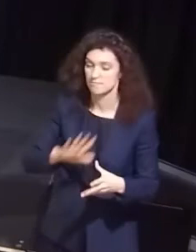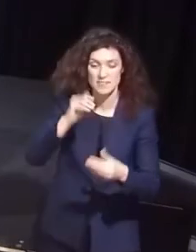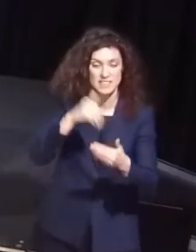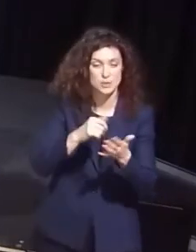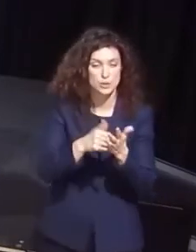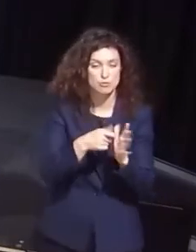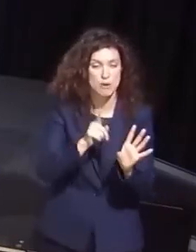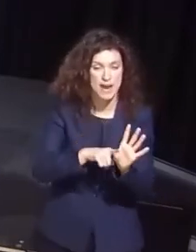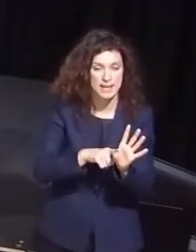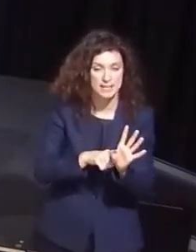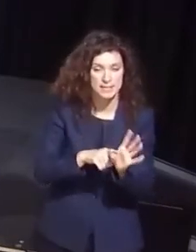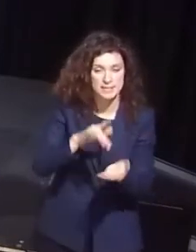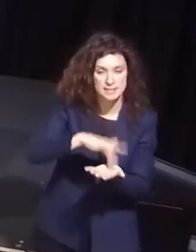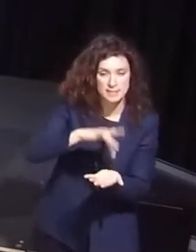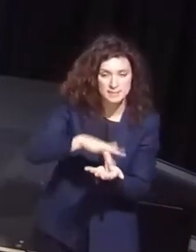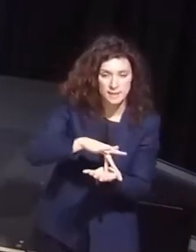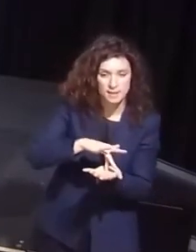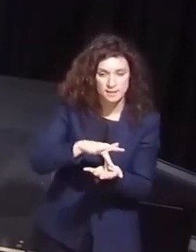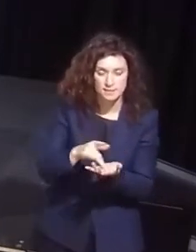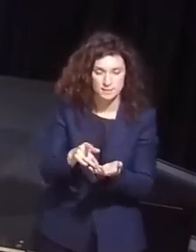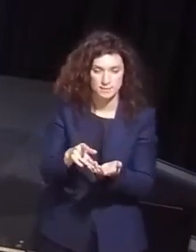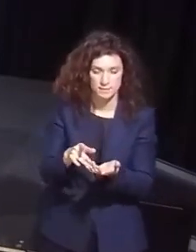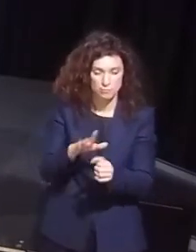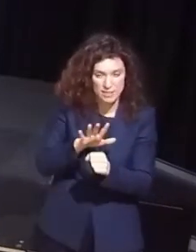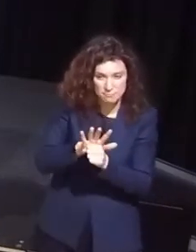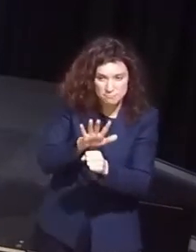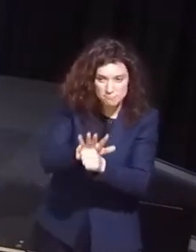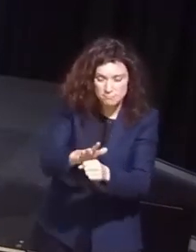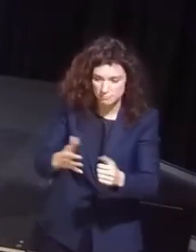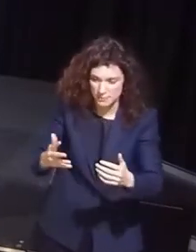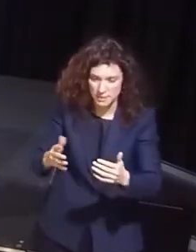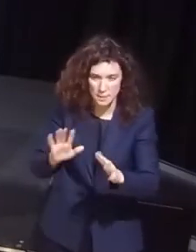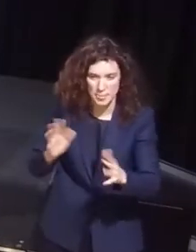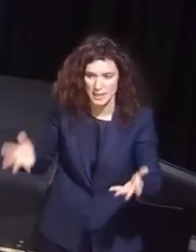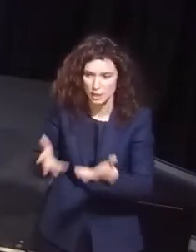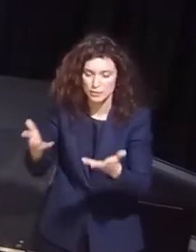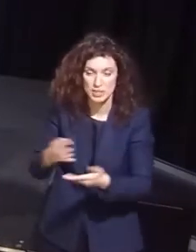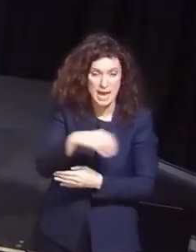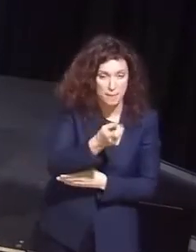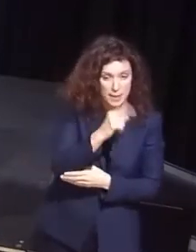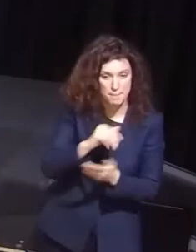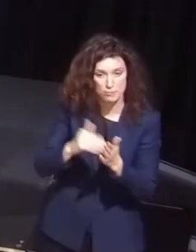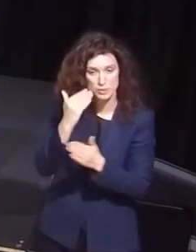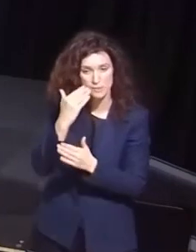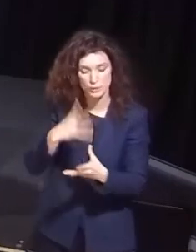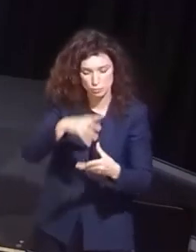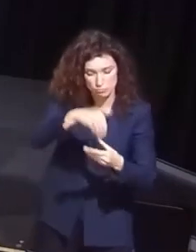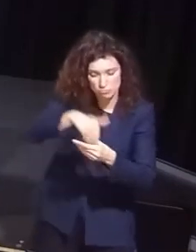pushing people at Microsoft and Apple to integrate accessibility features into their computers. This is One Switch Pulse system.